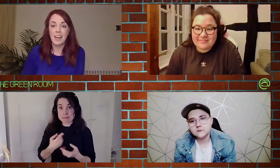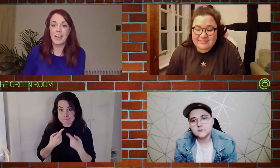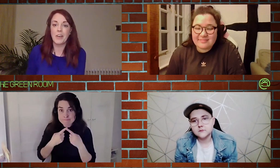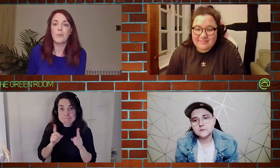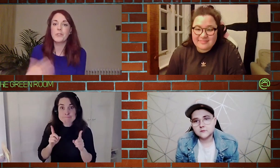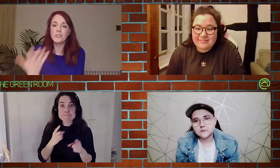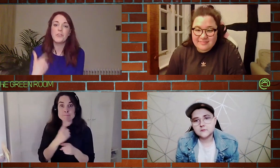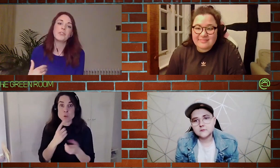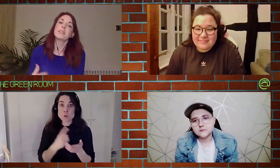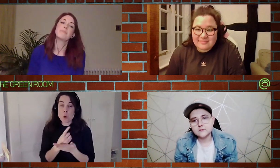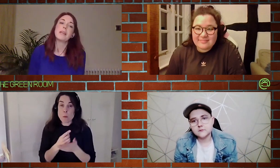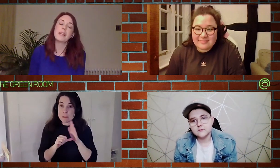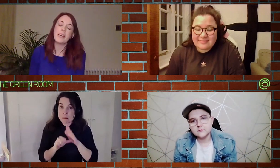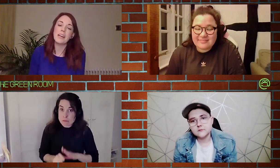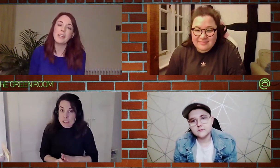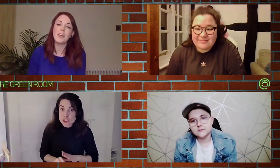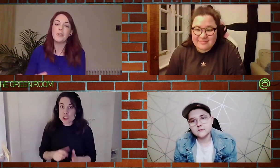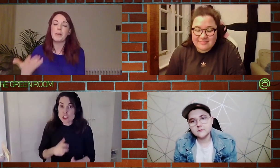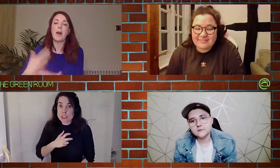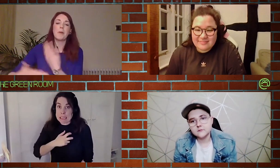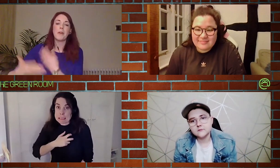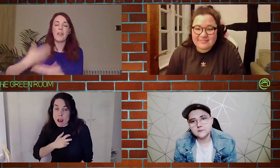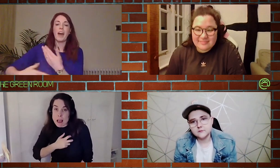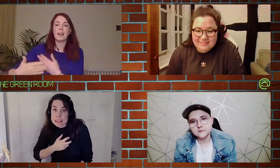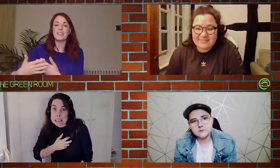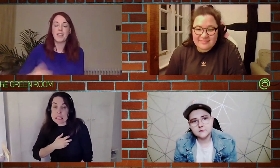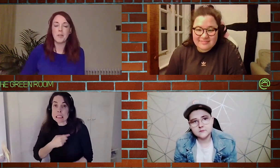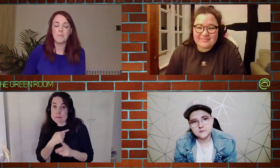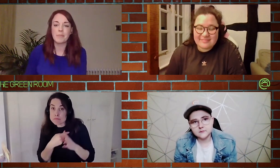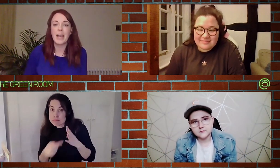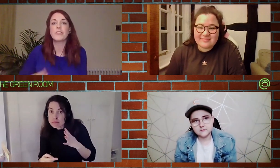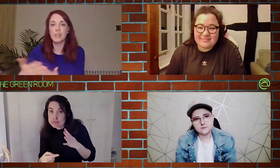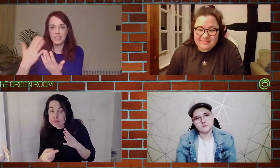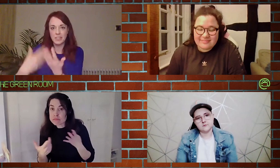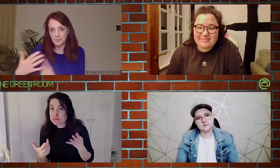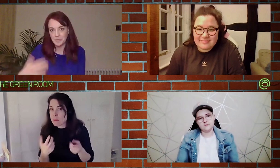and I wonder if you can speak a little bit about that as a writer.